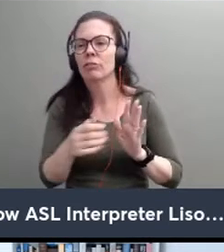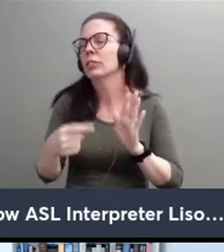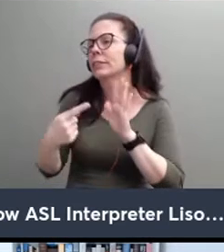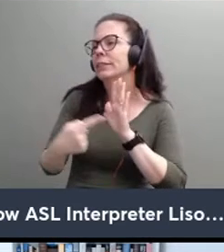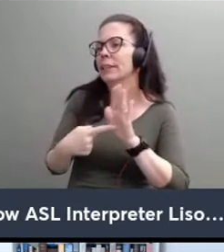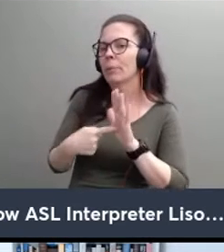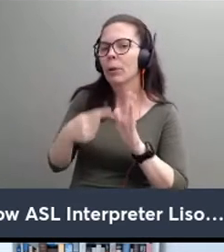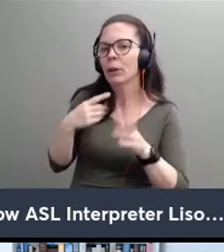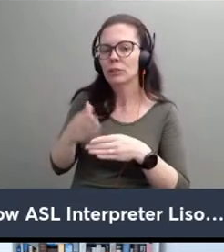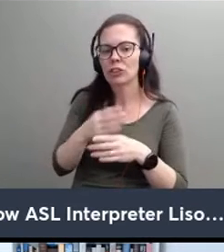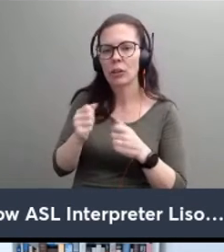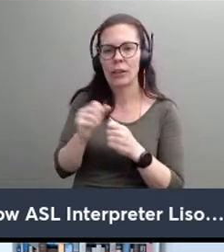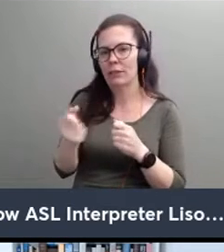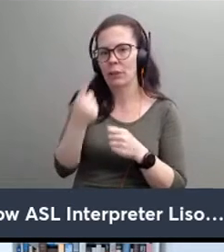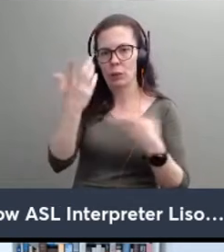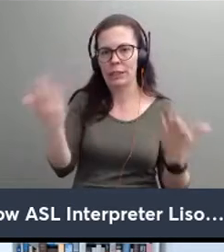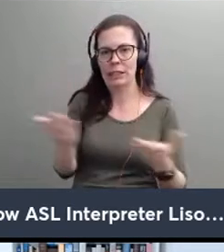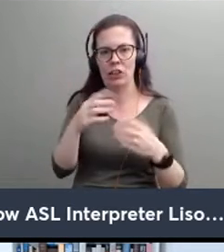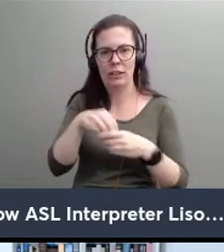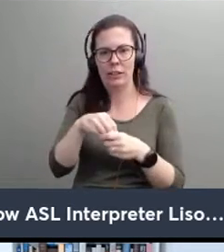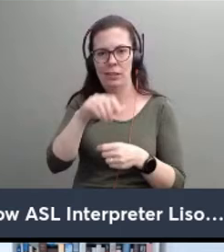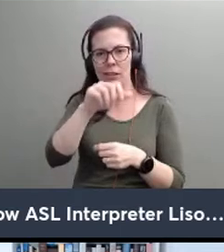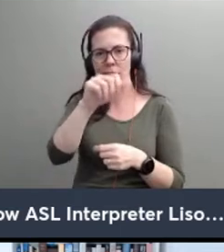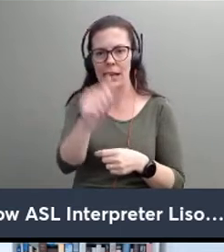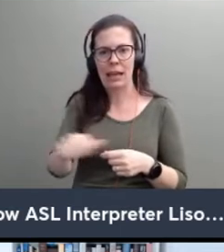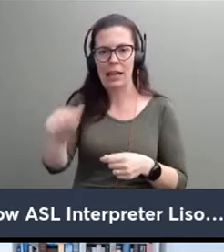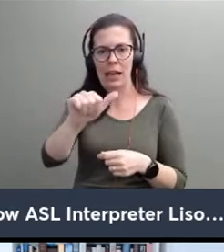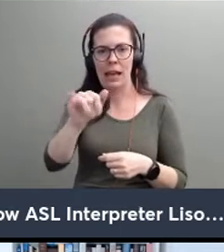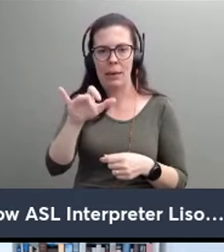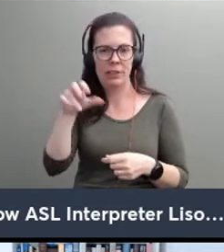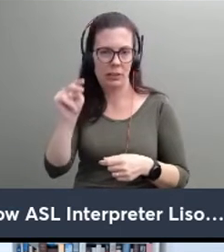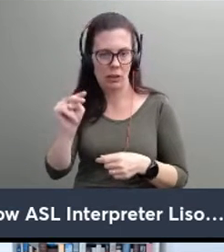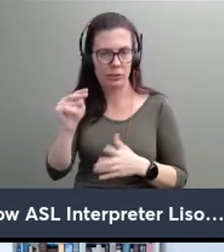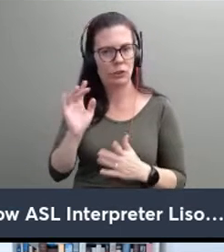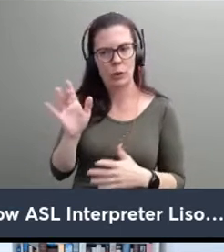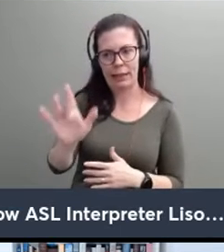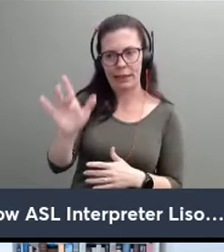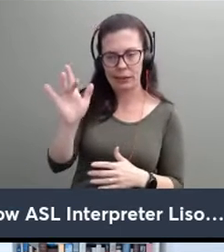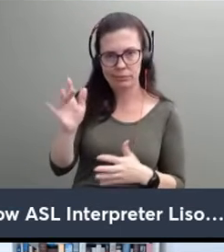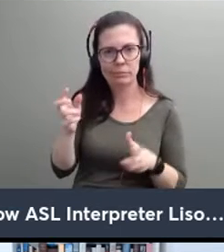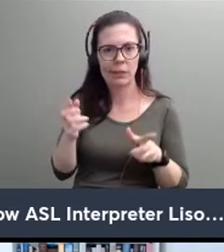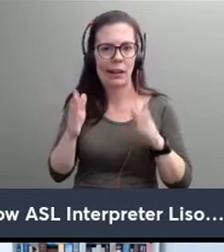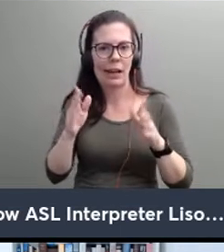with everyone in Amazon, for example. I just need to click that button, and it enables everyone in Amazon